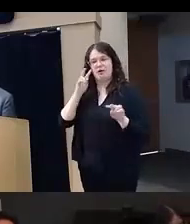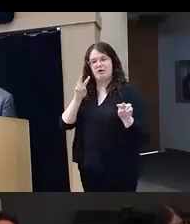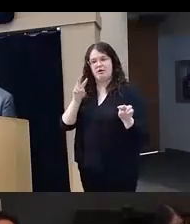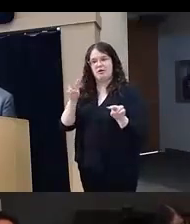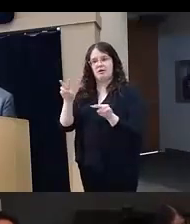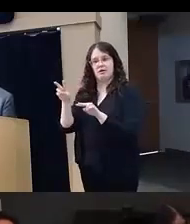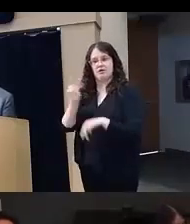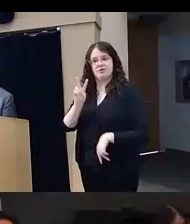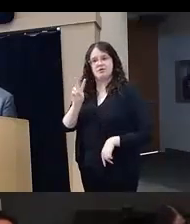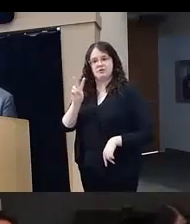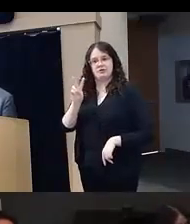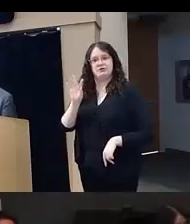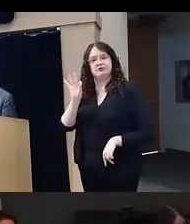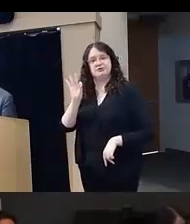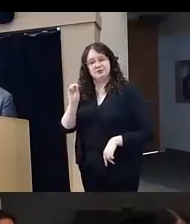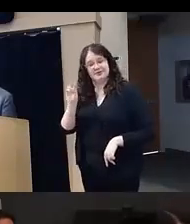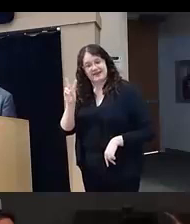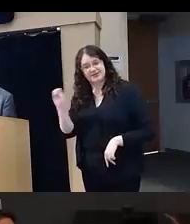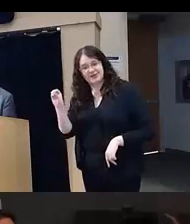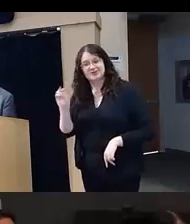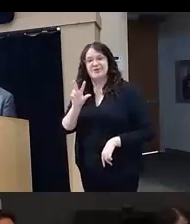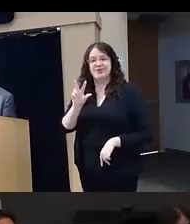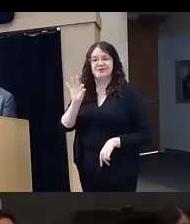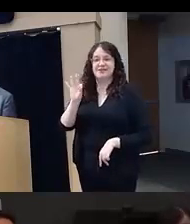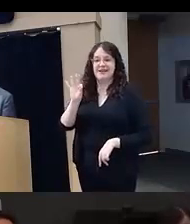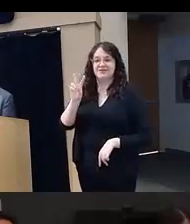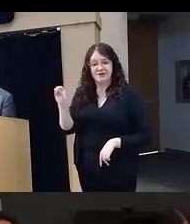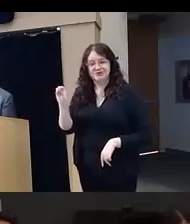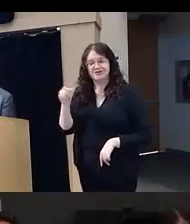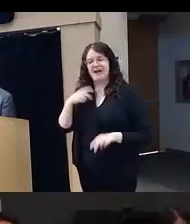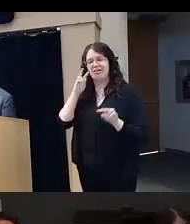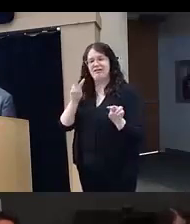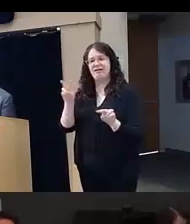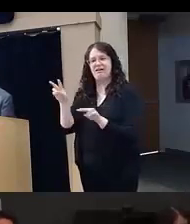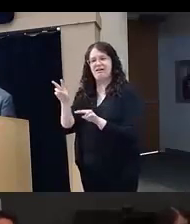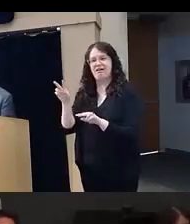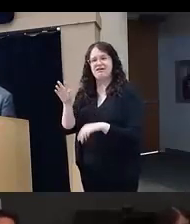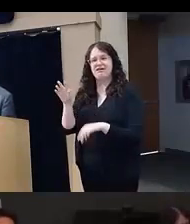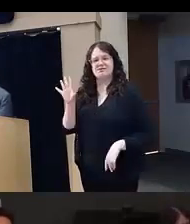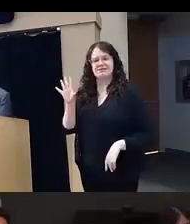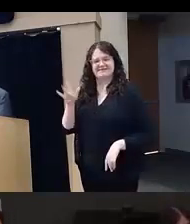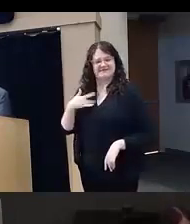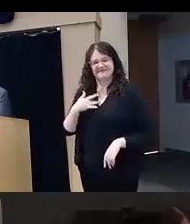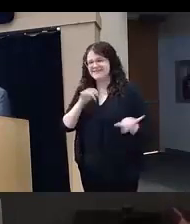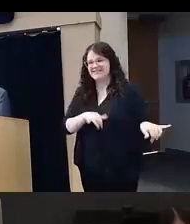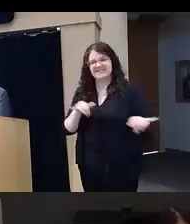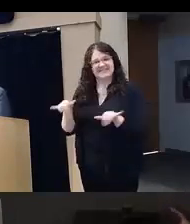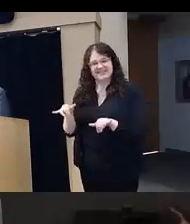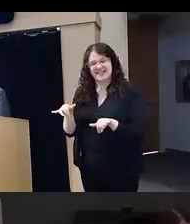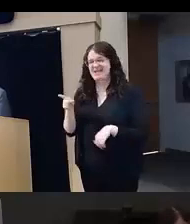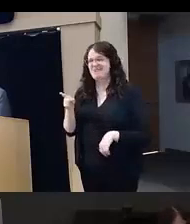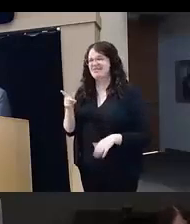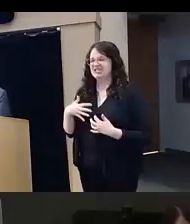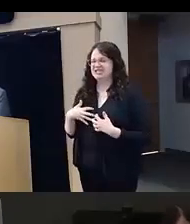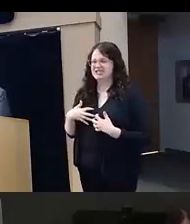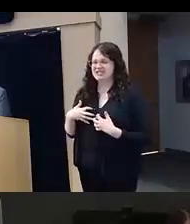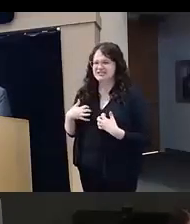290 200 and 39 to 200 in uh on that particular uh Saturday that Sunday morning at that time